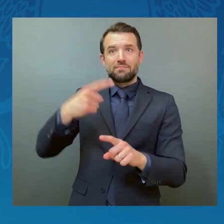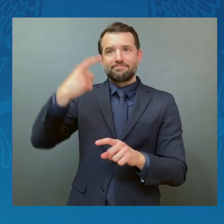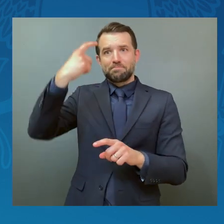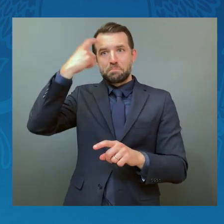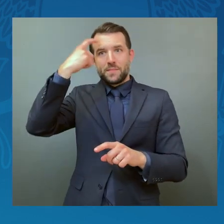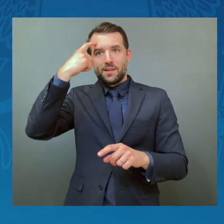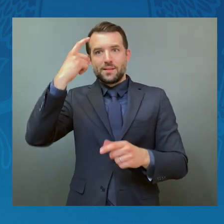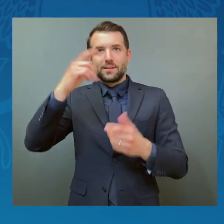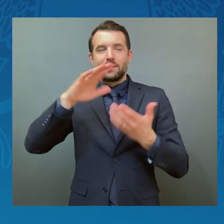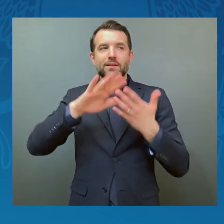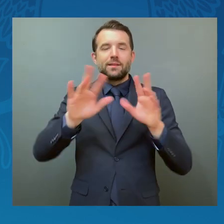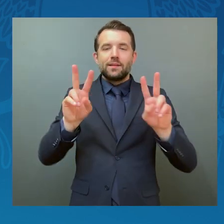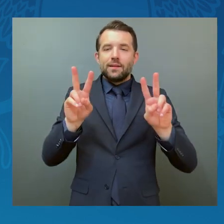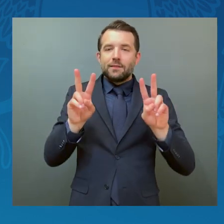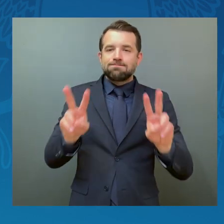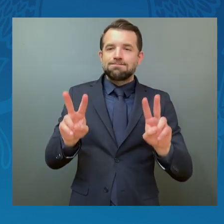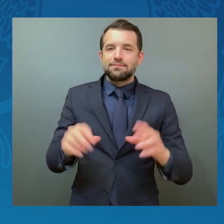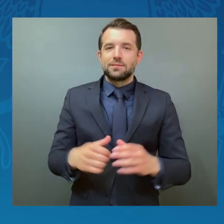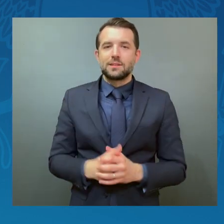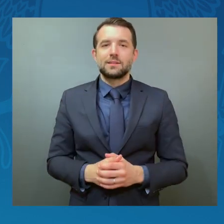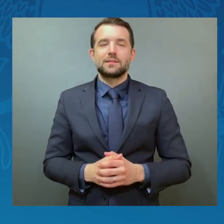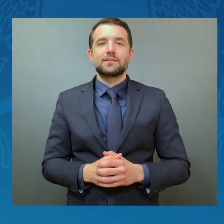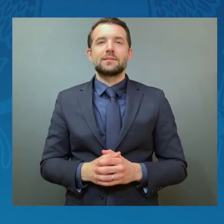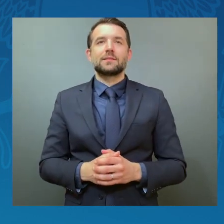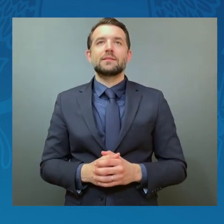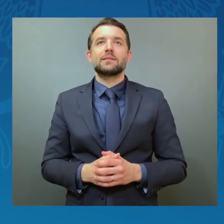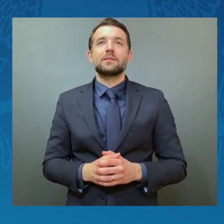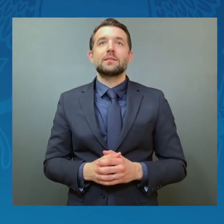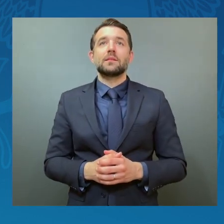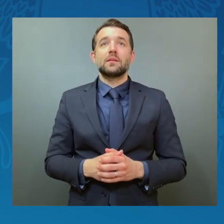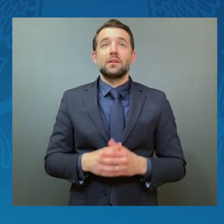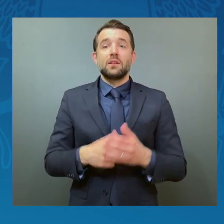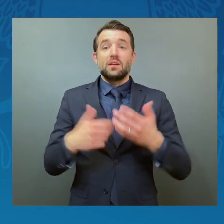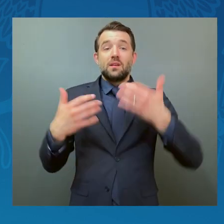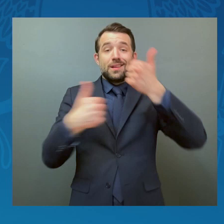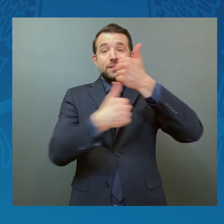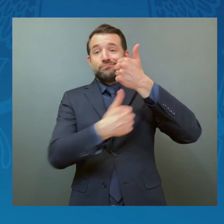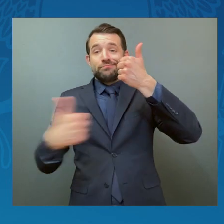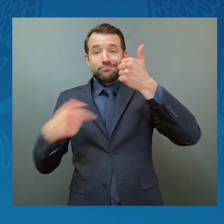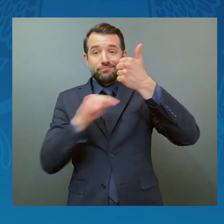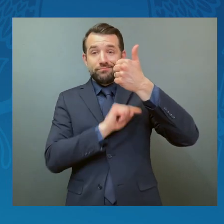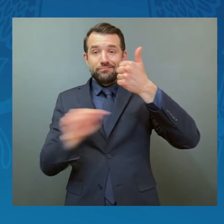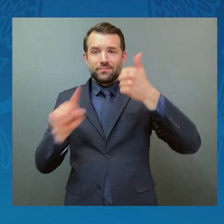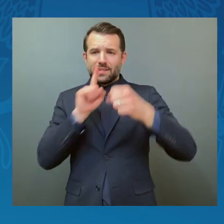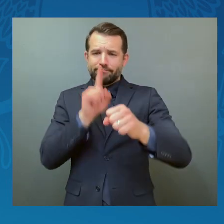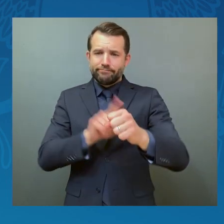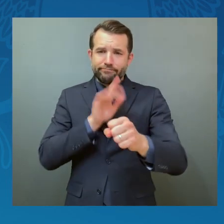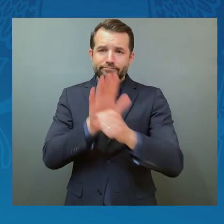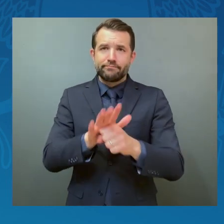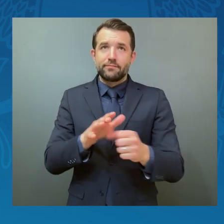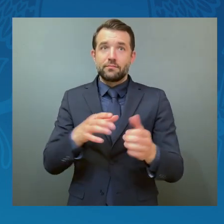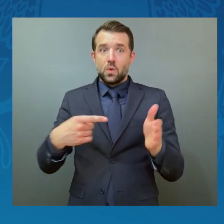This is an administration committed to tackling medical debt, and giving Americans the peace of mind they deserve.